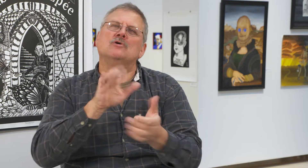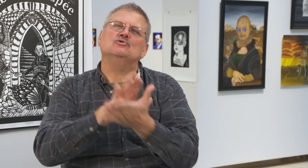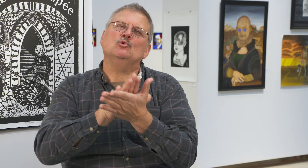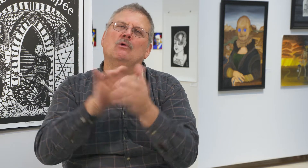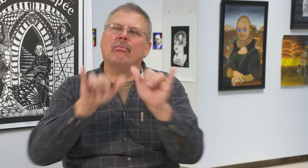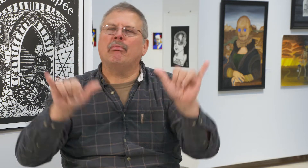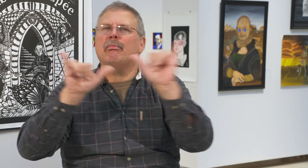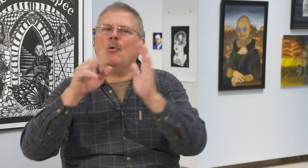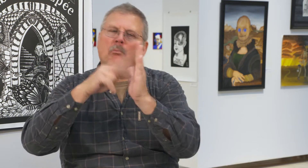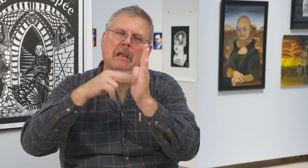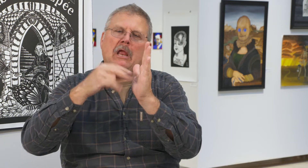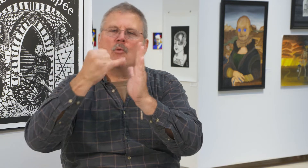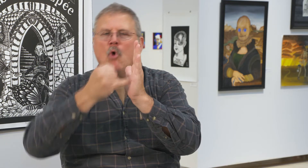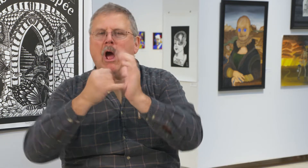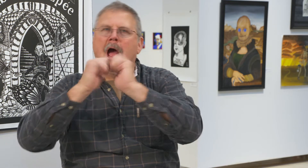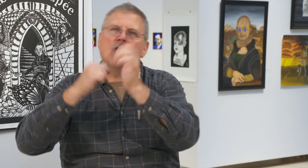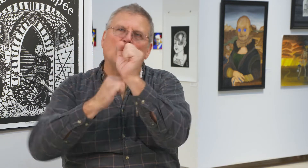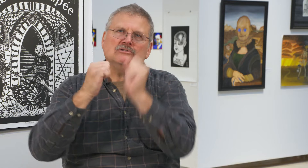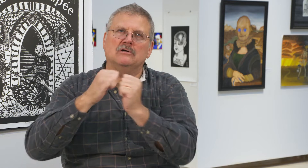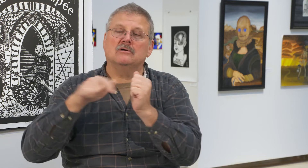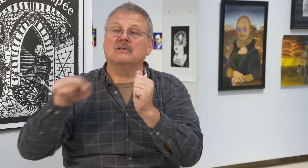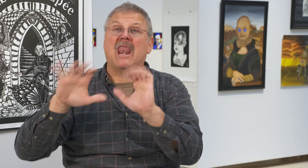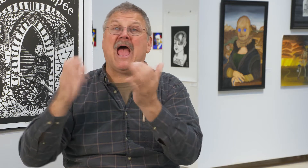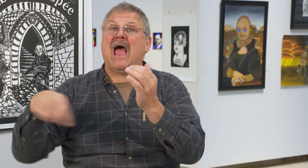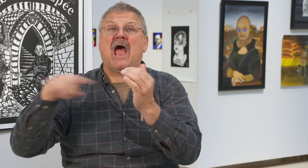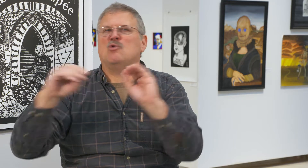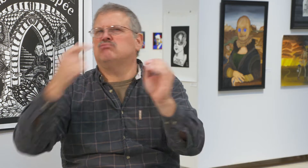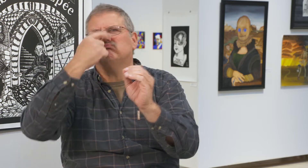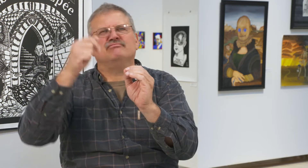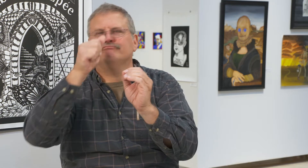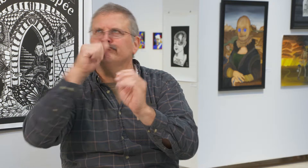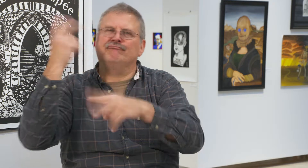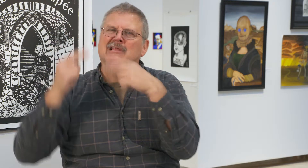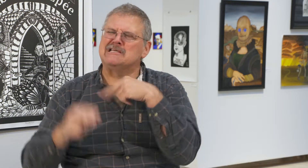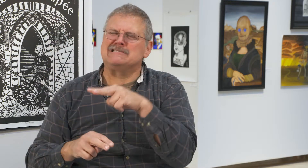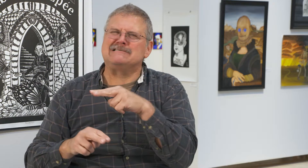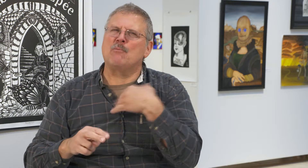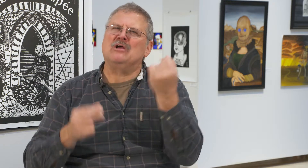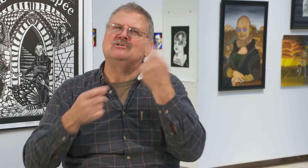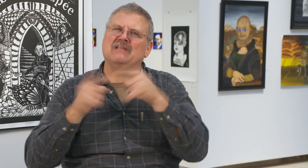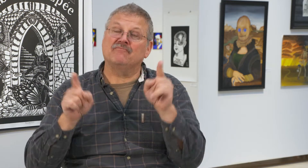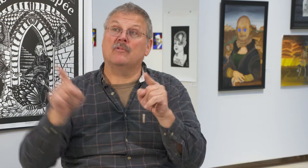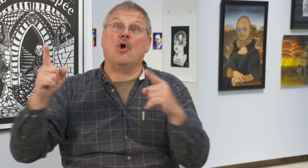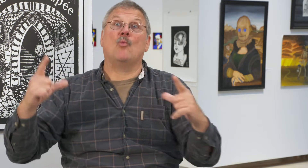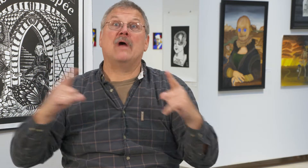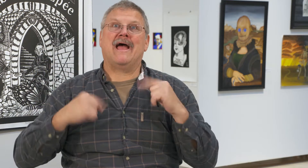The art teacher at the school at the time was your typical old-school teacher-- painting, drawing, how to structure compositions, not very interesting at all.